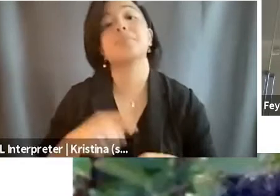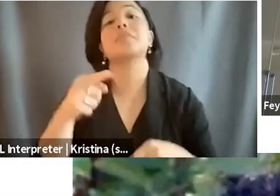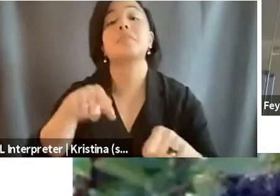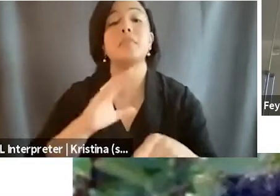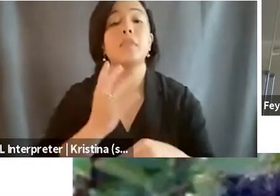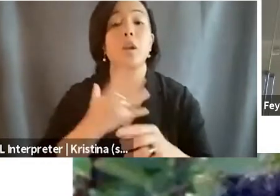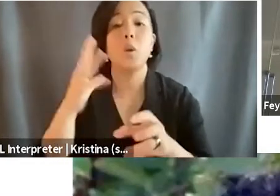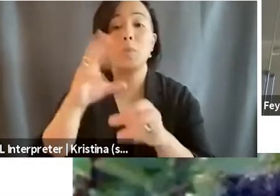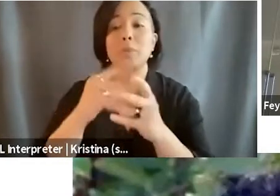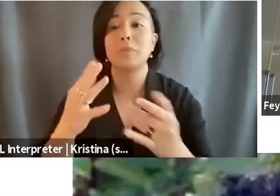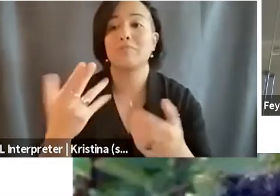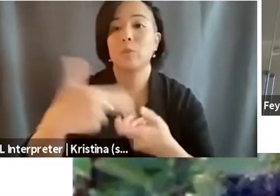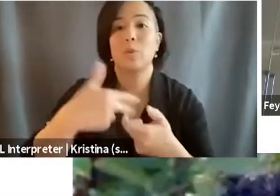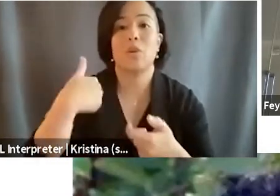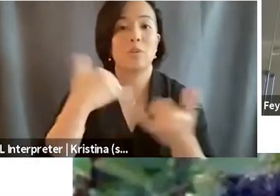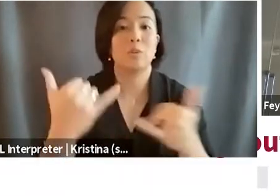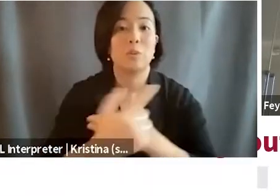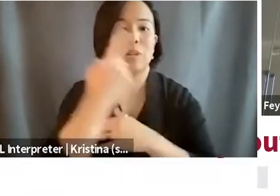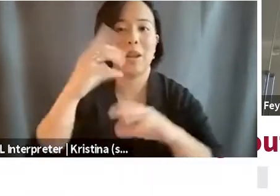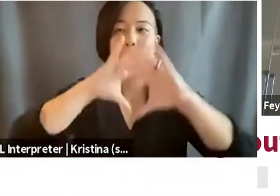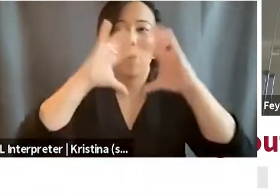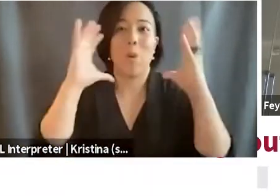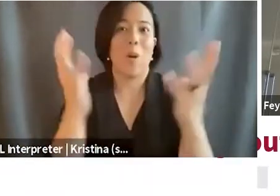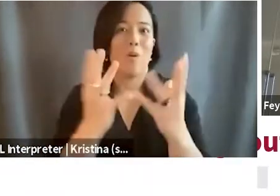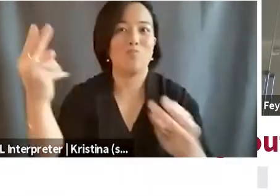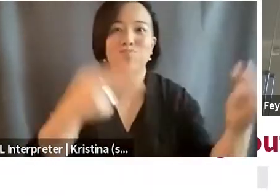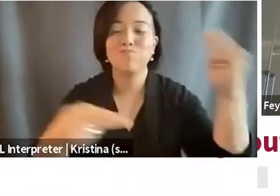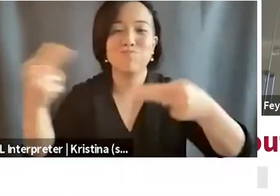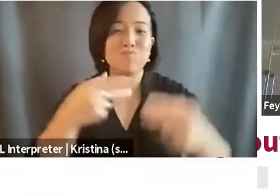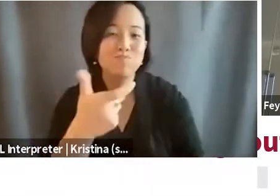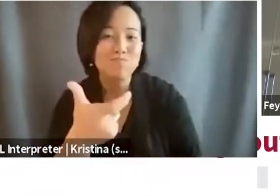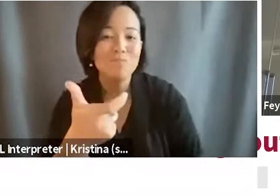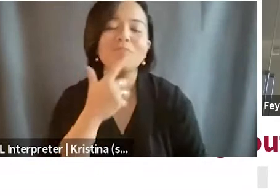as our participants today, are joining us from various parts of the world, we ask that you be patient.